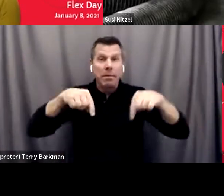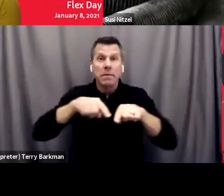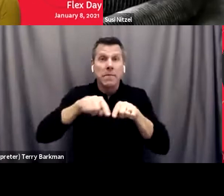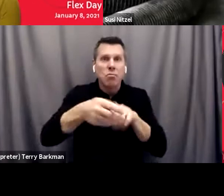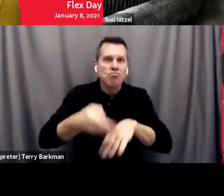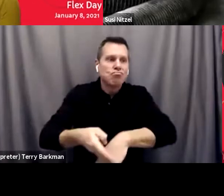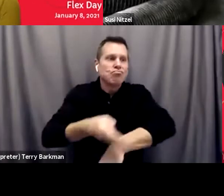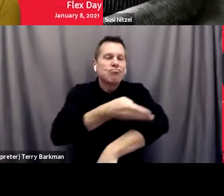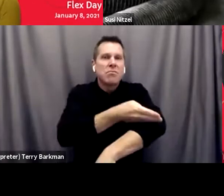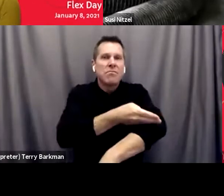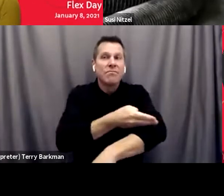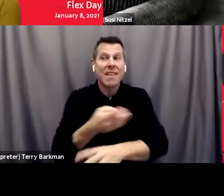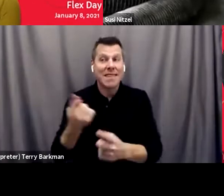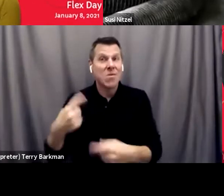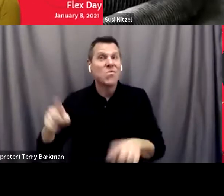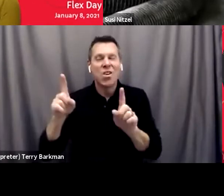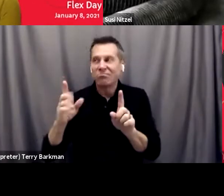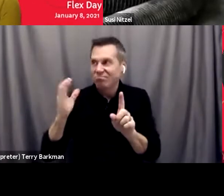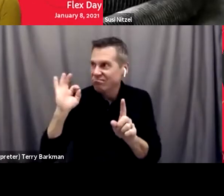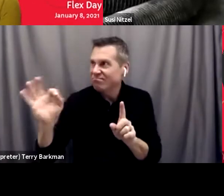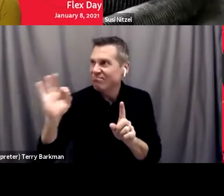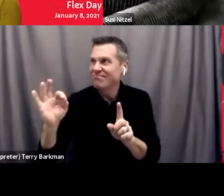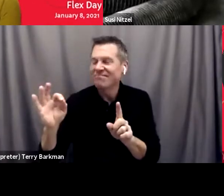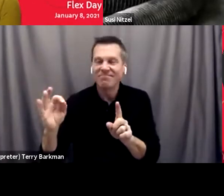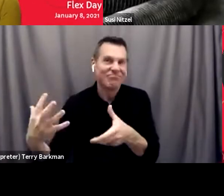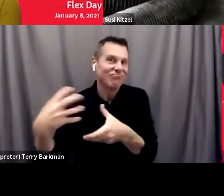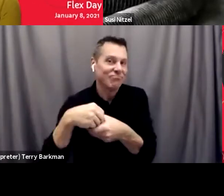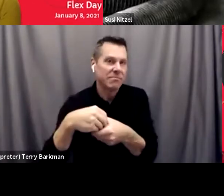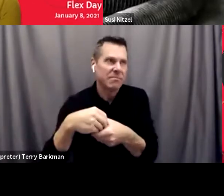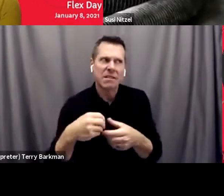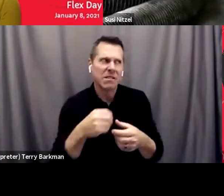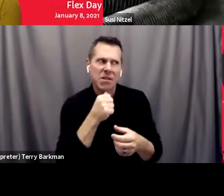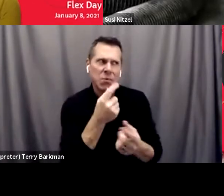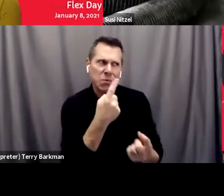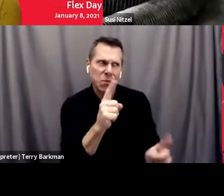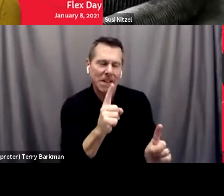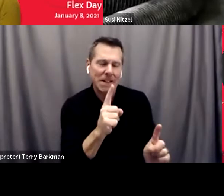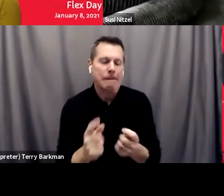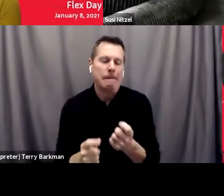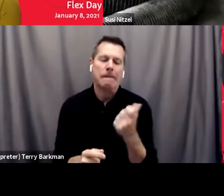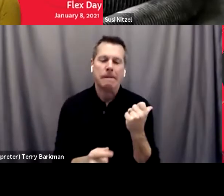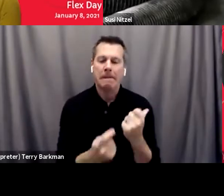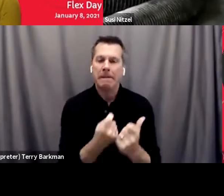works and what doesn't work, because there are some strategies that work in other pathways that aren't working in our pathway.